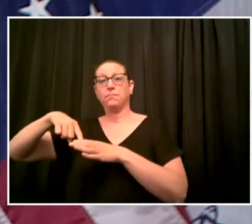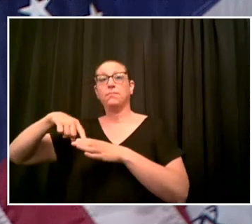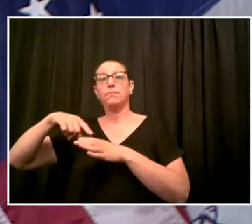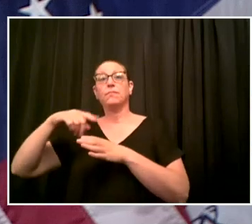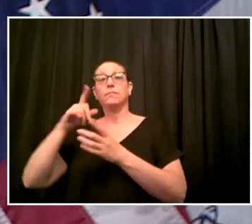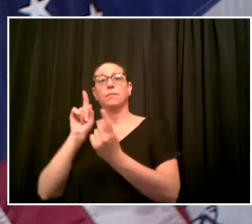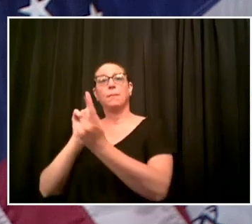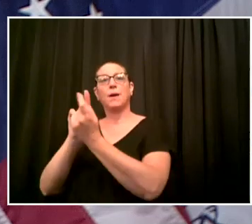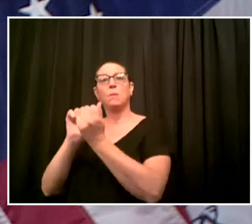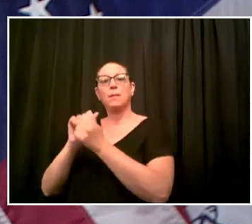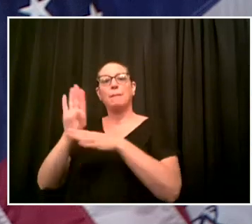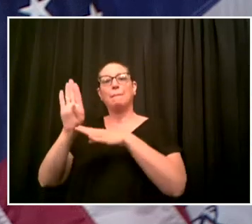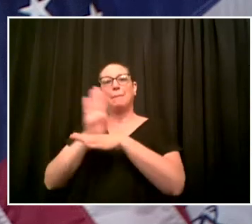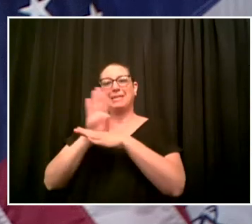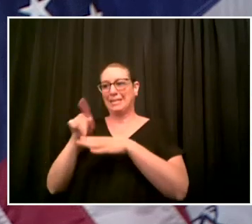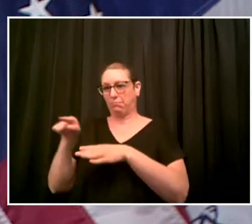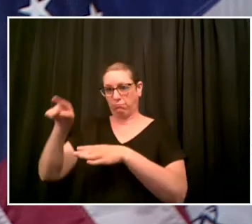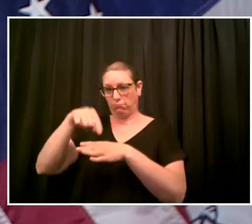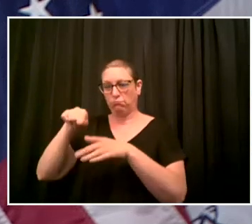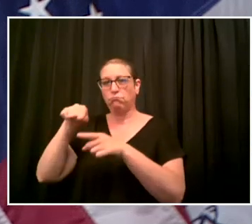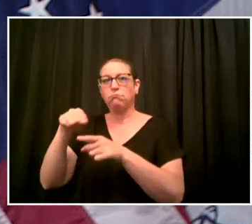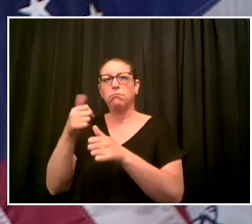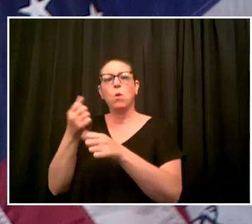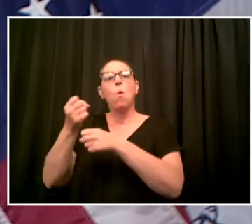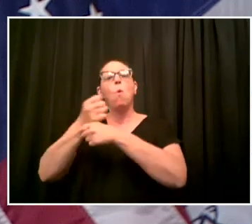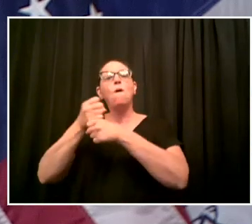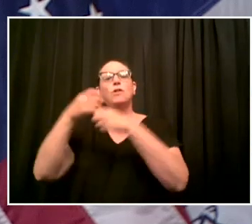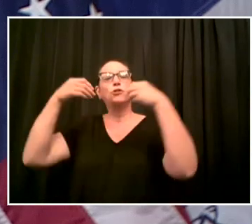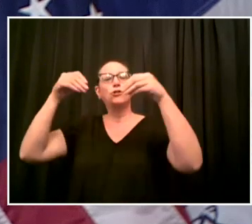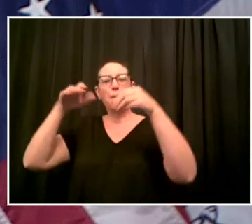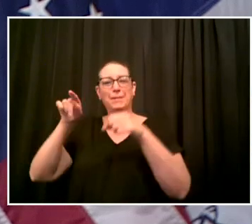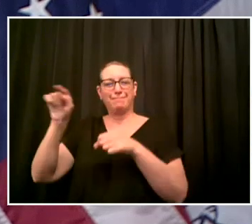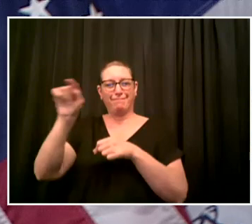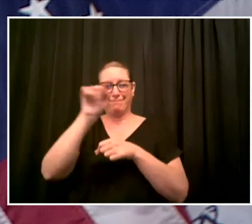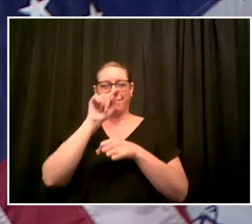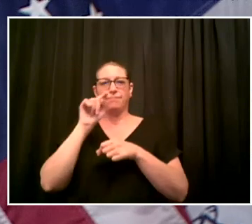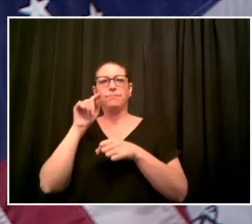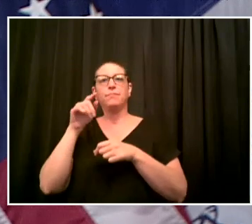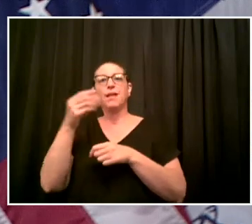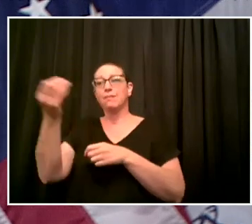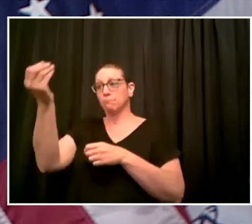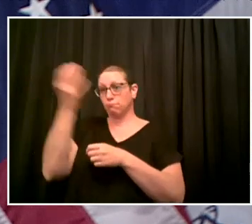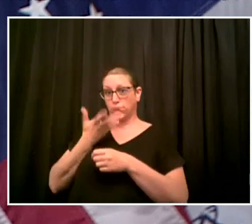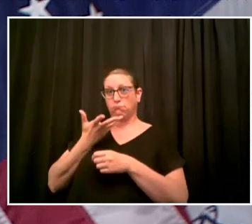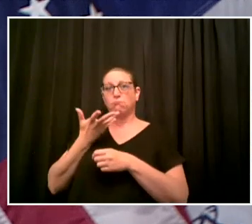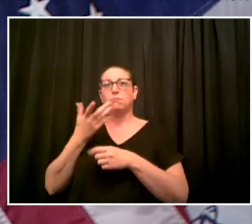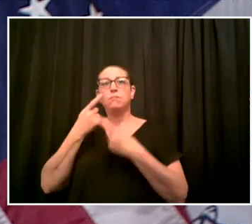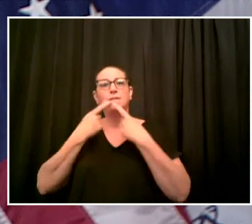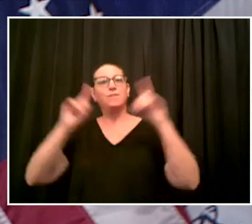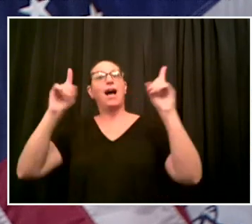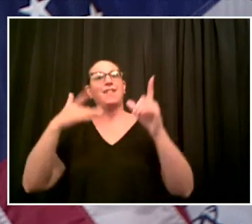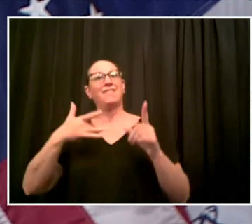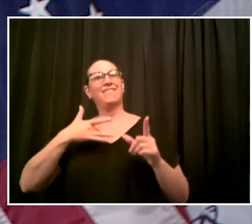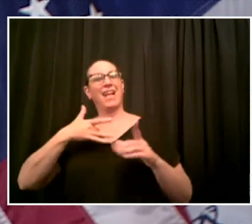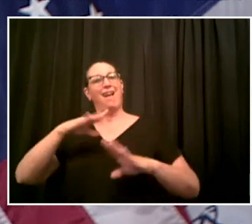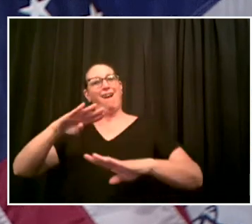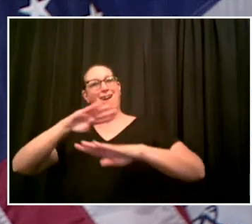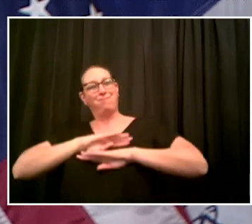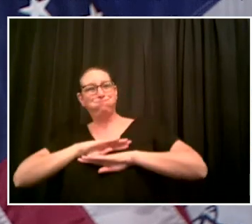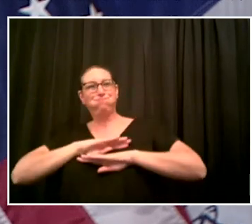COMING. MY TEAM US THAT FOR THE FIRST TMEI IN MONTHS H WEAS